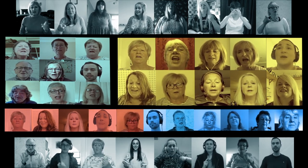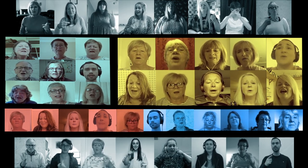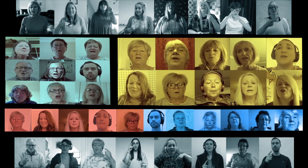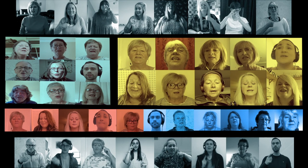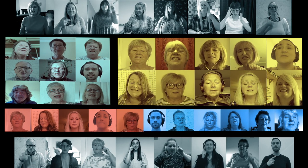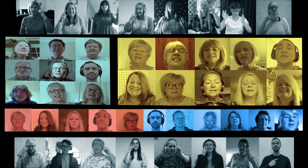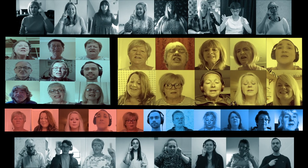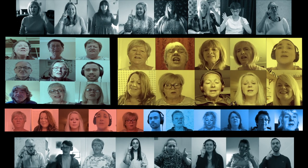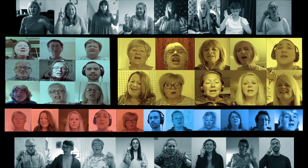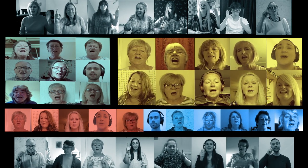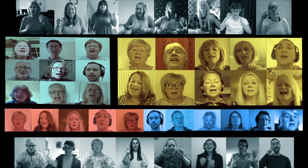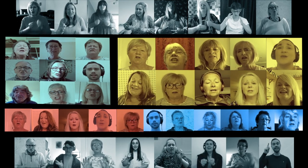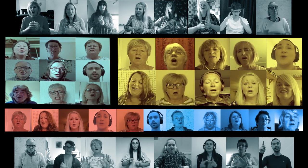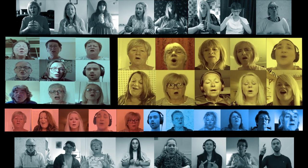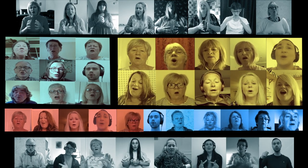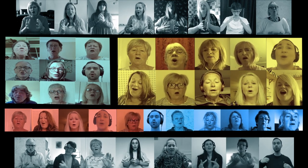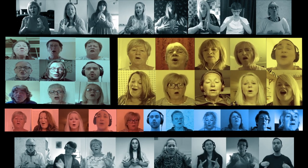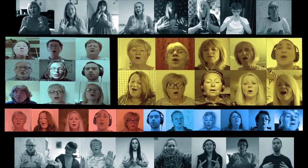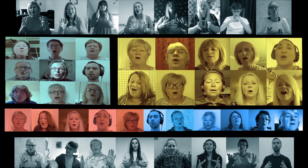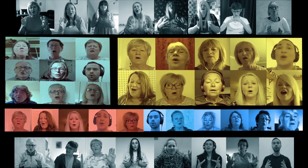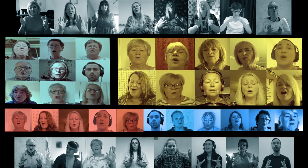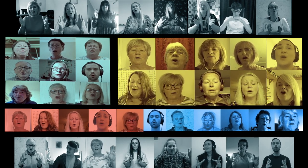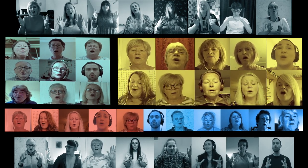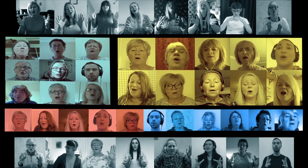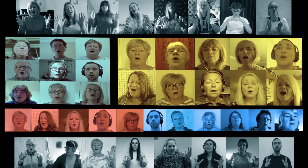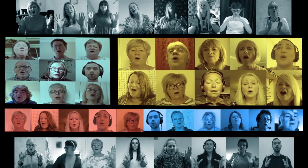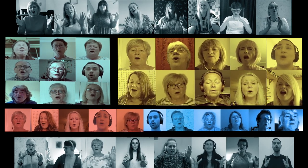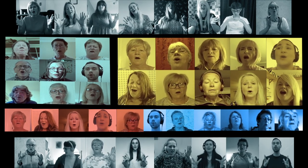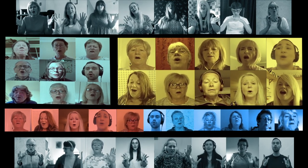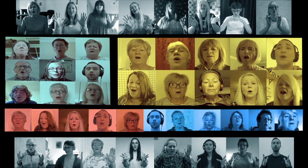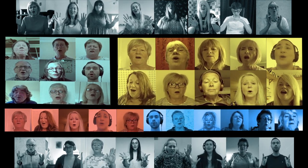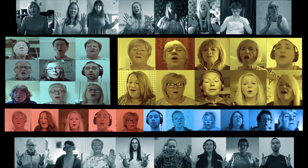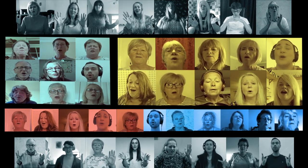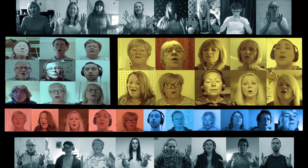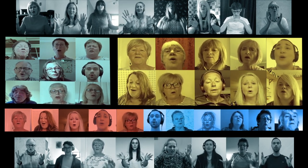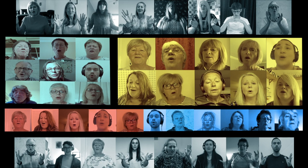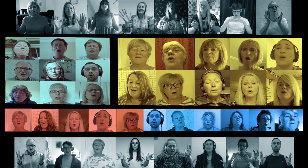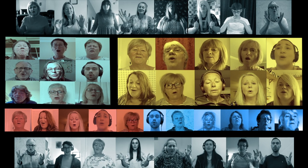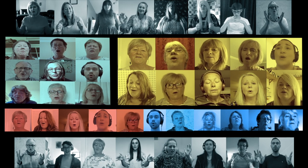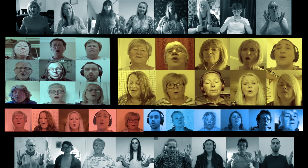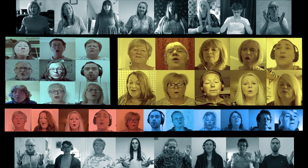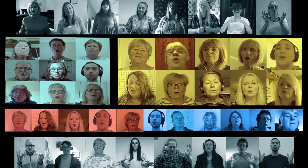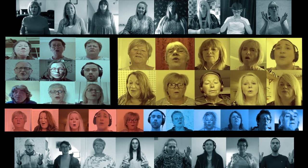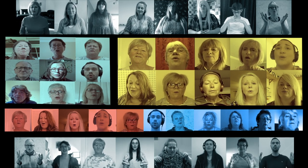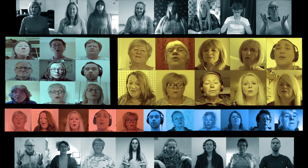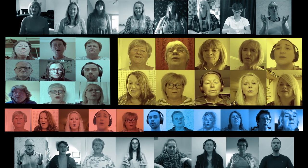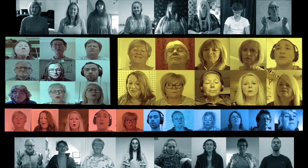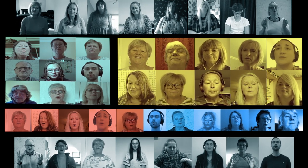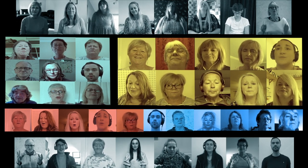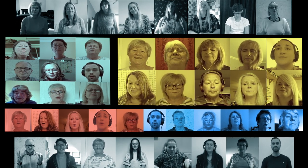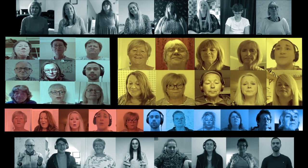Now we can see the light glow